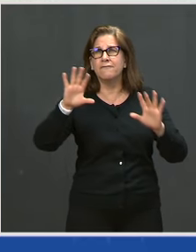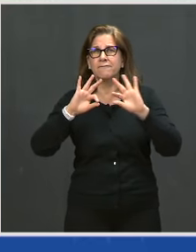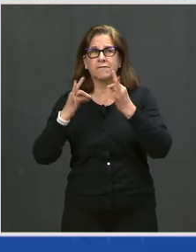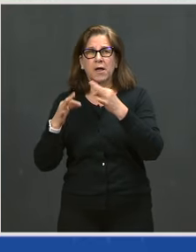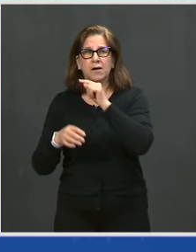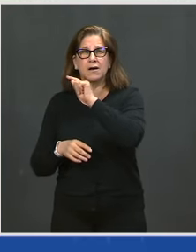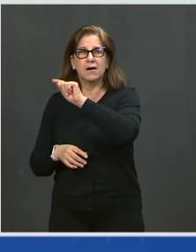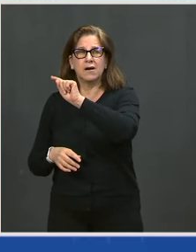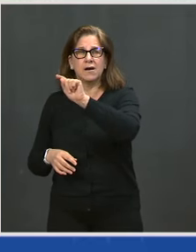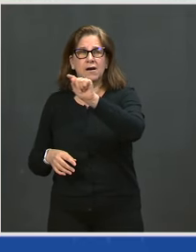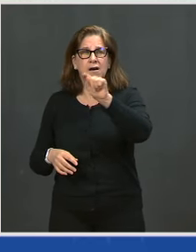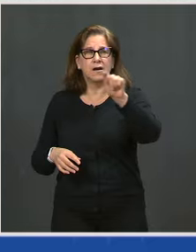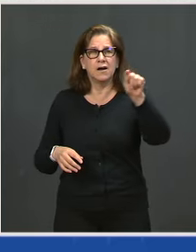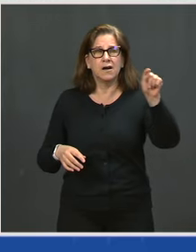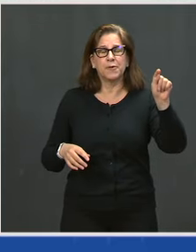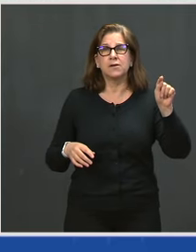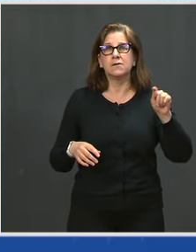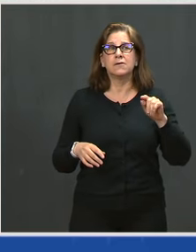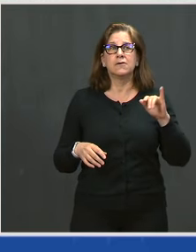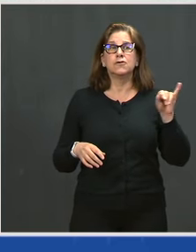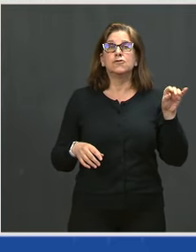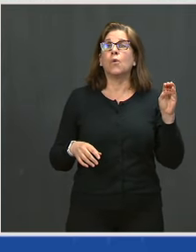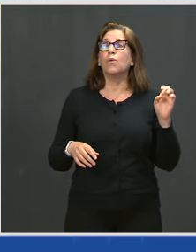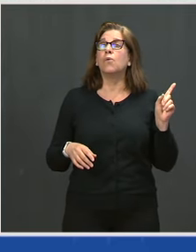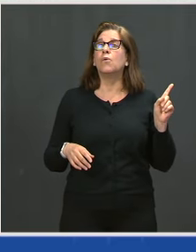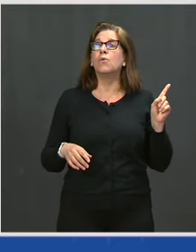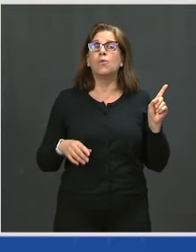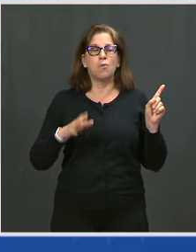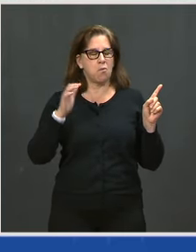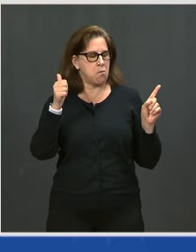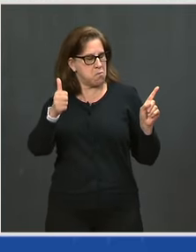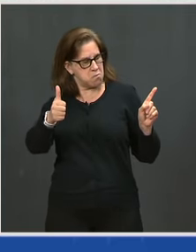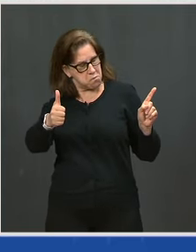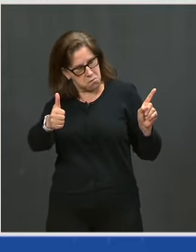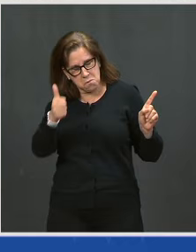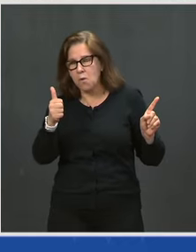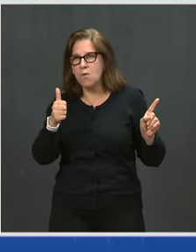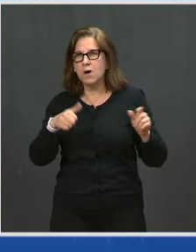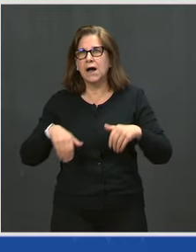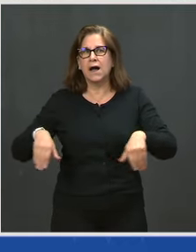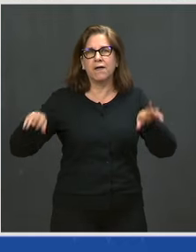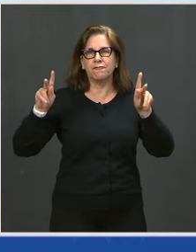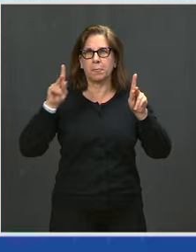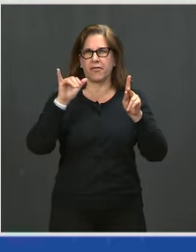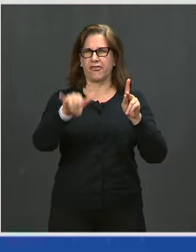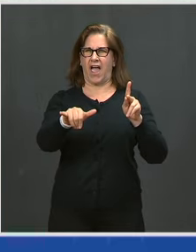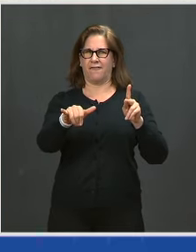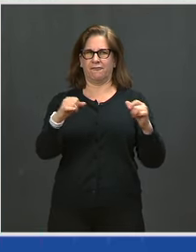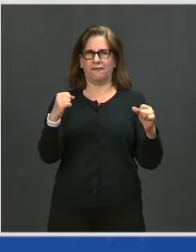ever give up on this fight. It is now my great honor to introduce